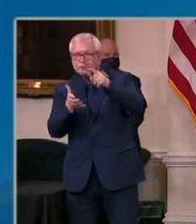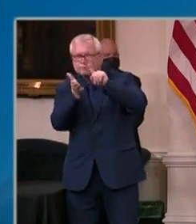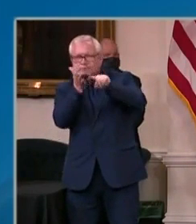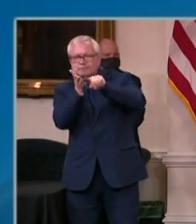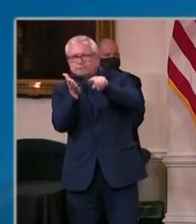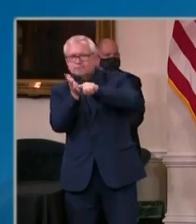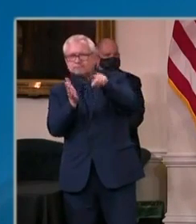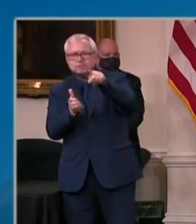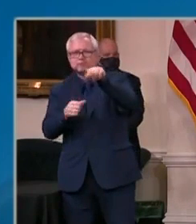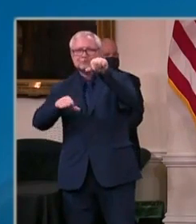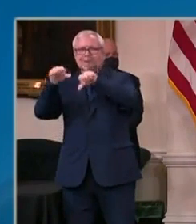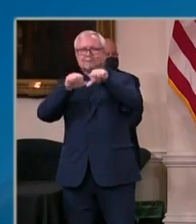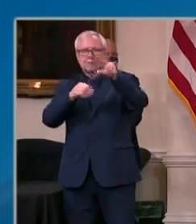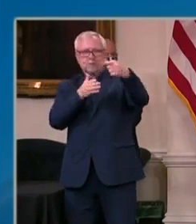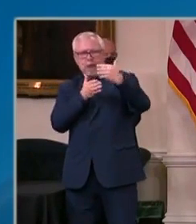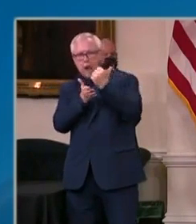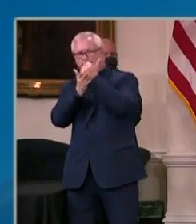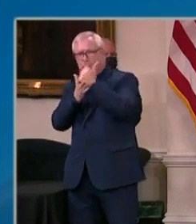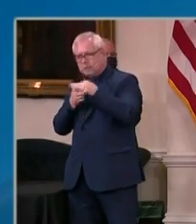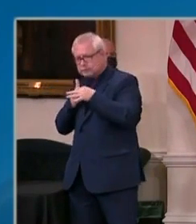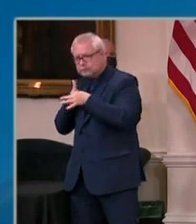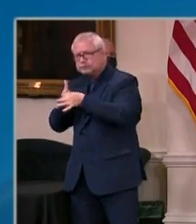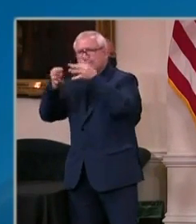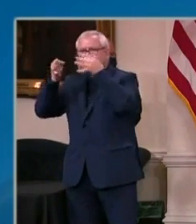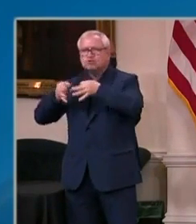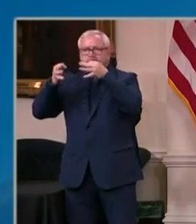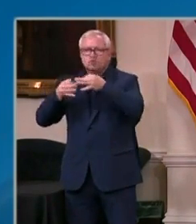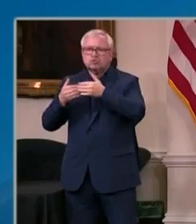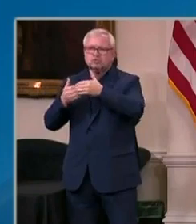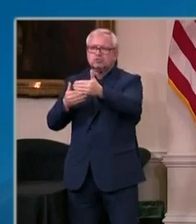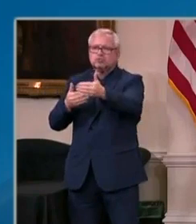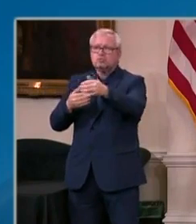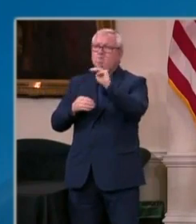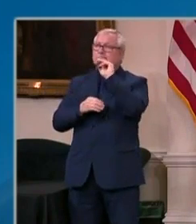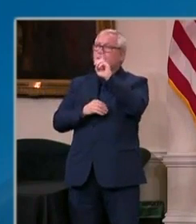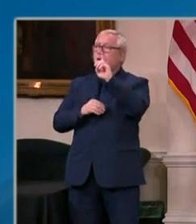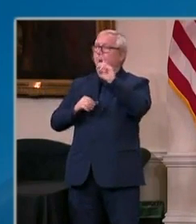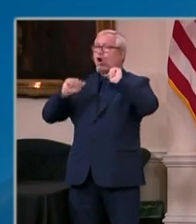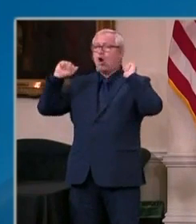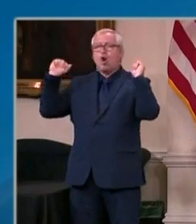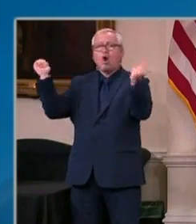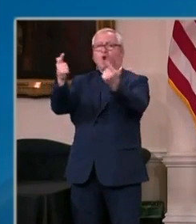COURAGE TO ENSURE THAT DATA AND SCIENCE DRIVE OUR DECISIONS.